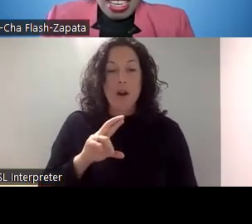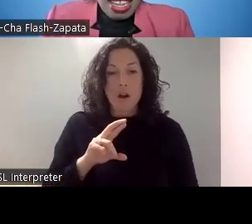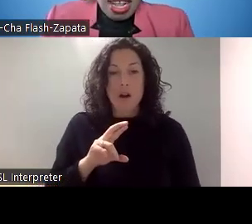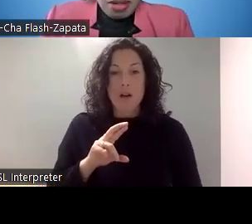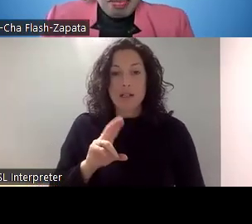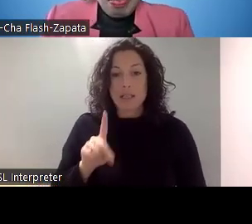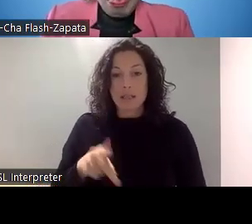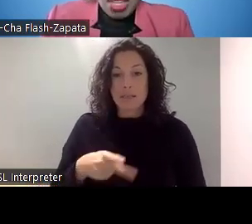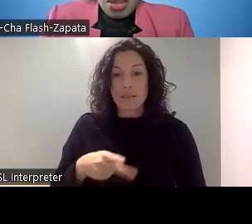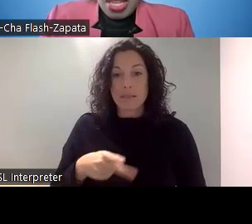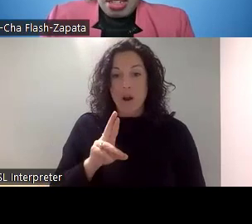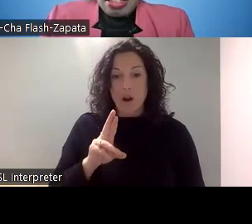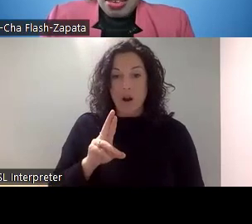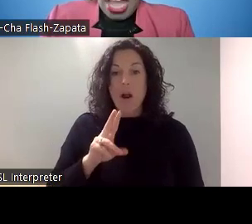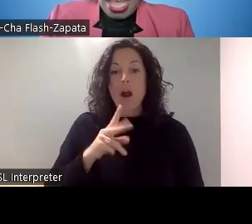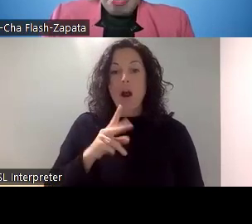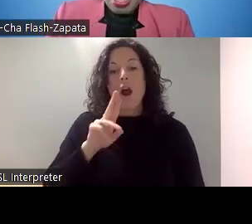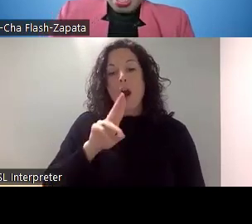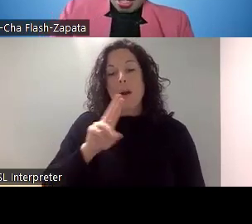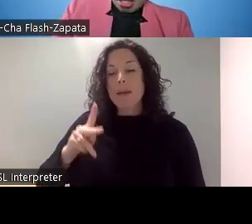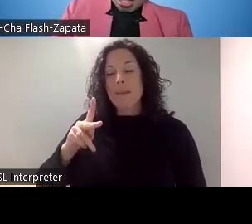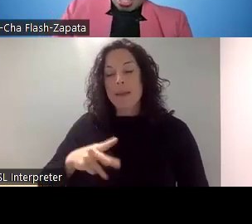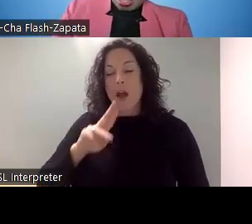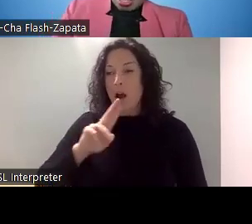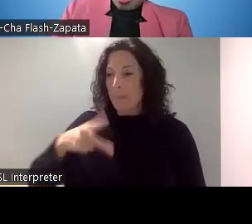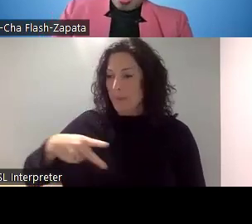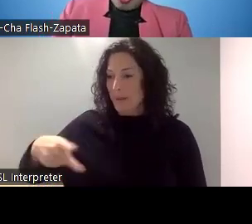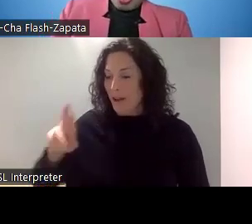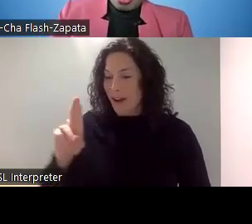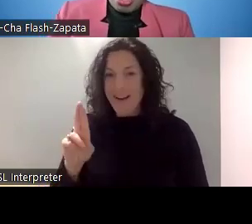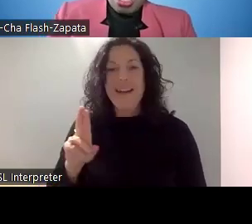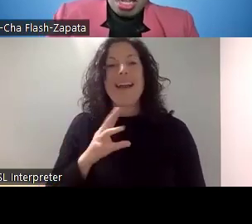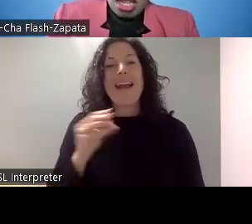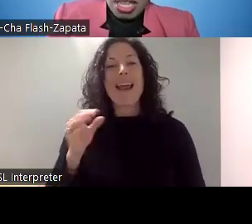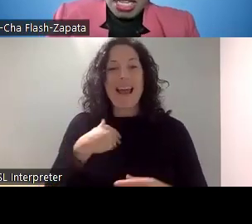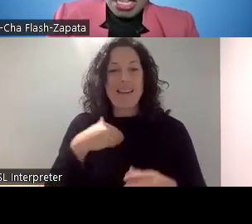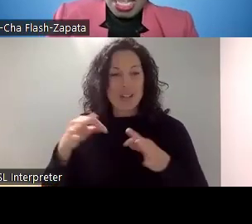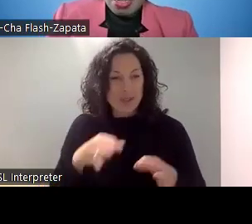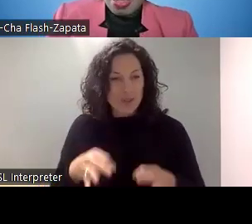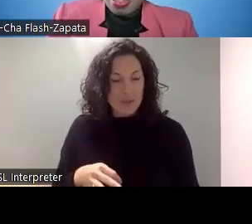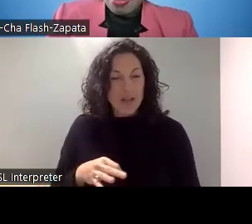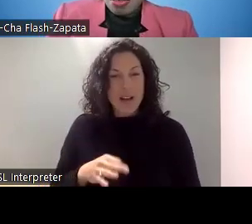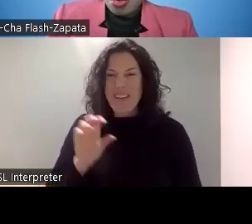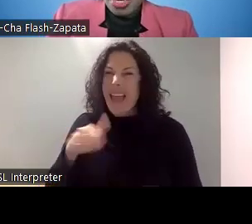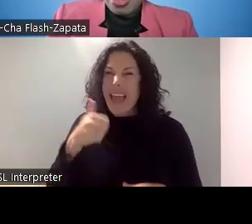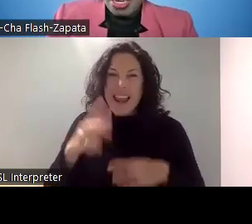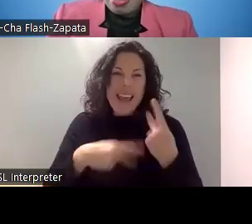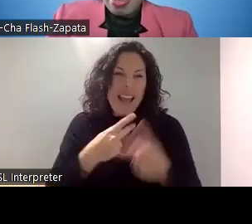And we also have the description on any kind of Other Support changes